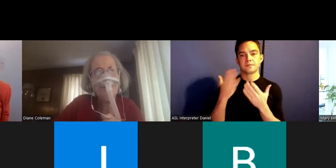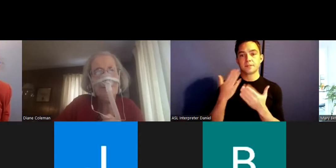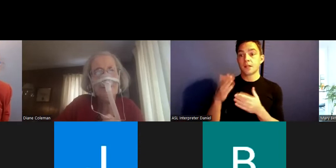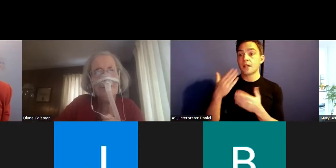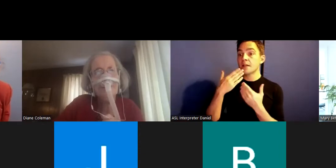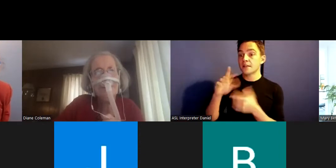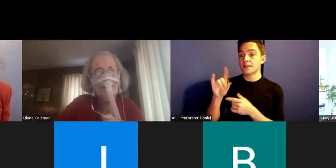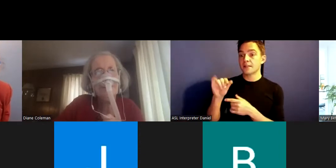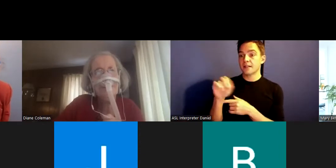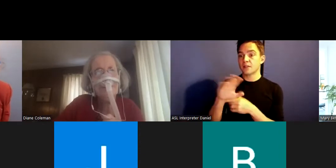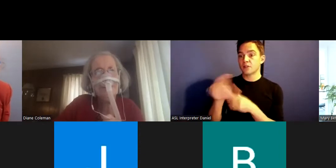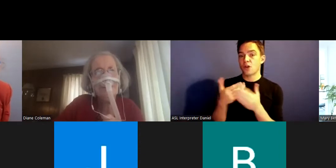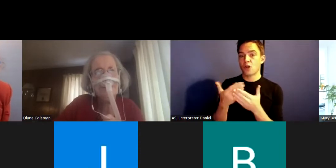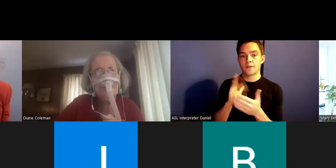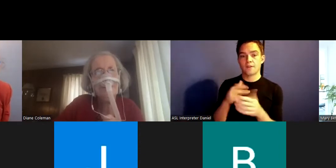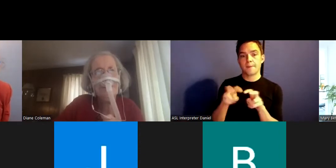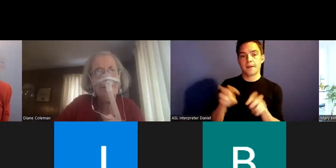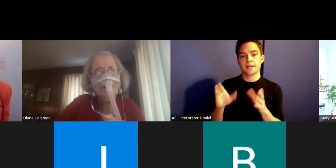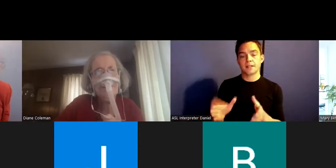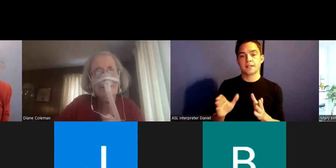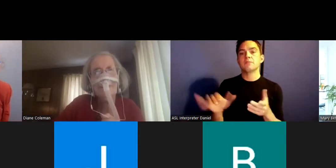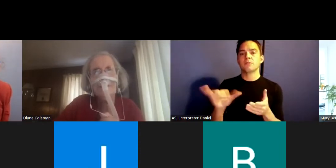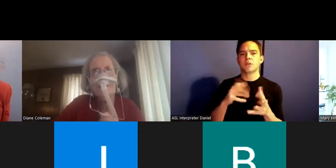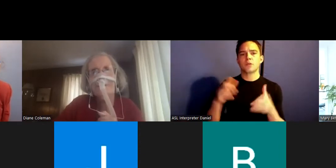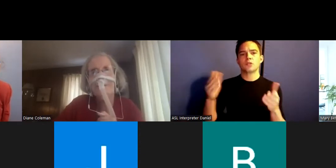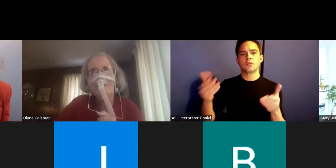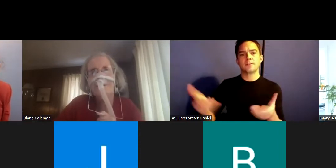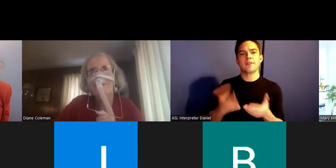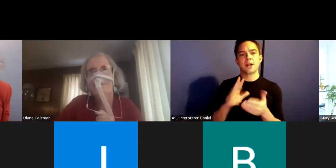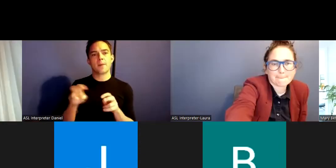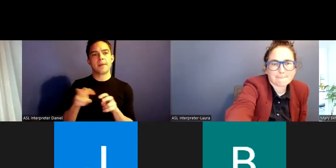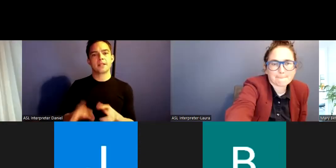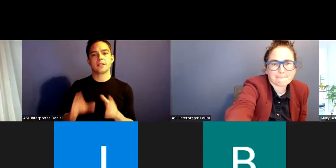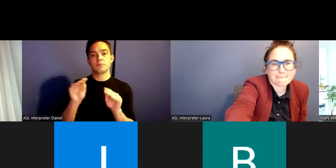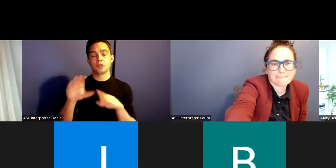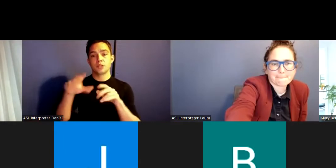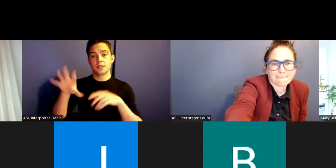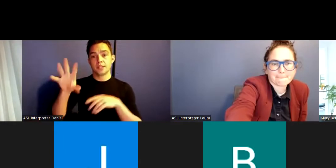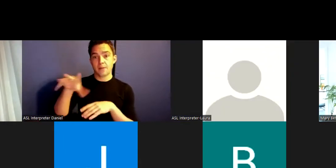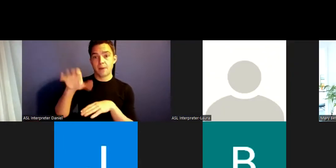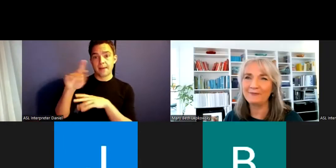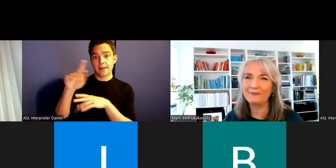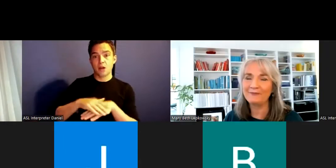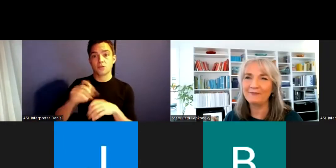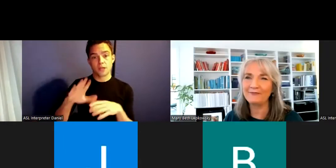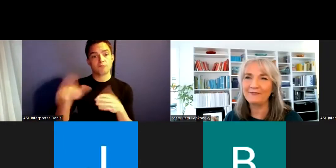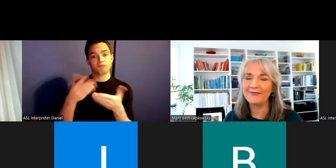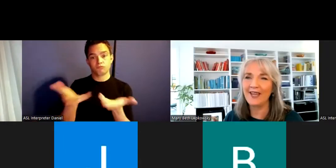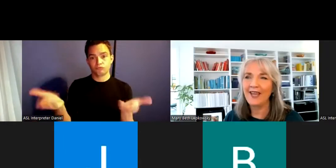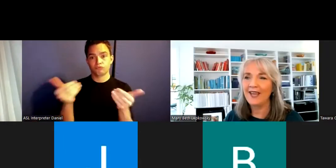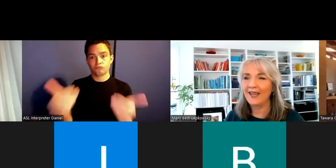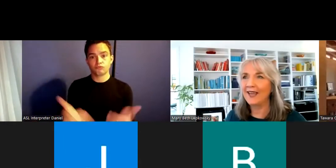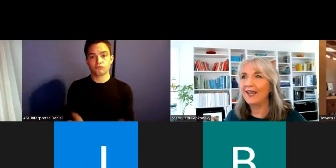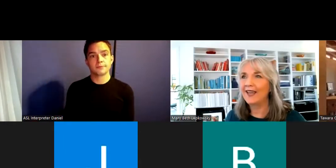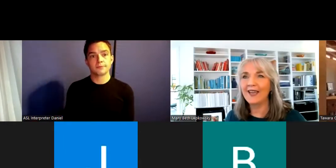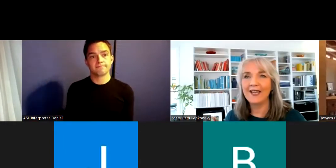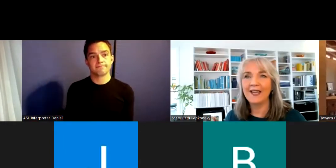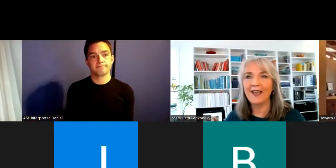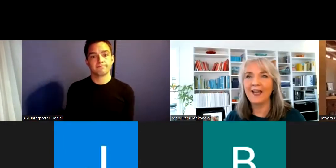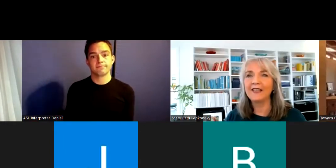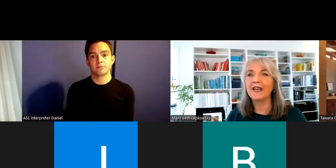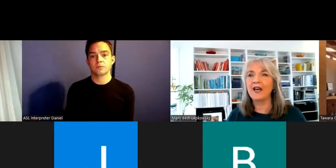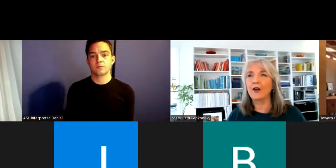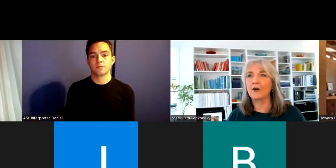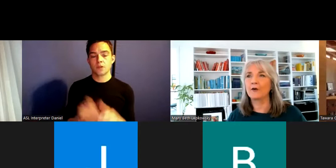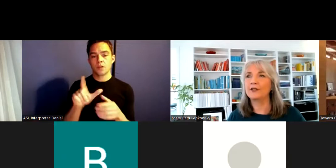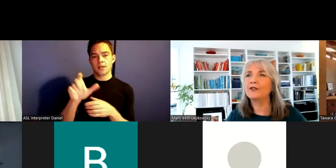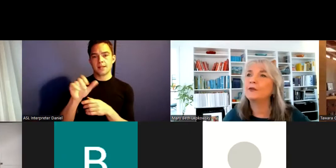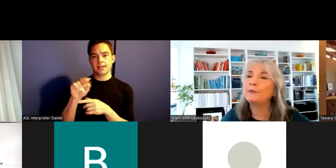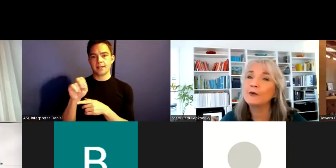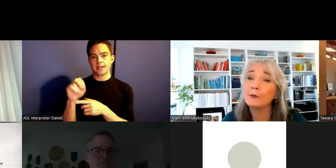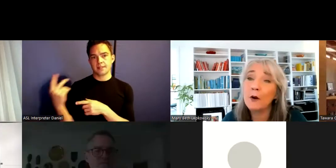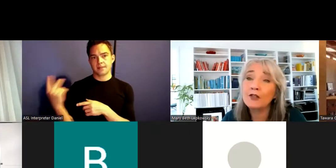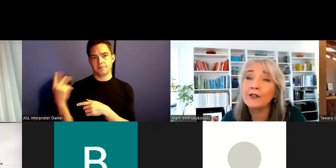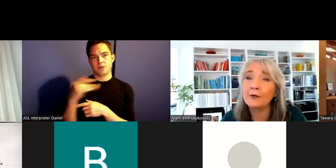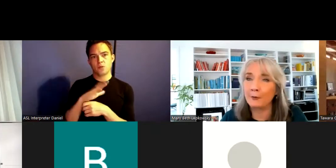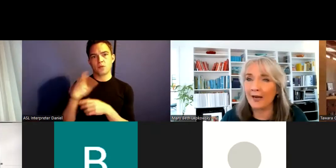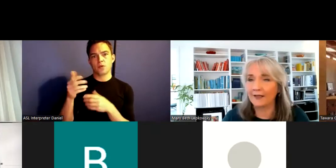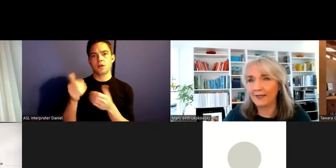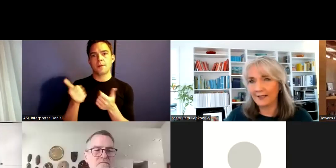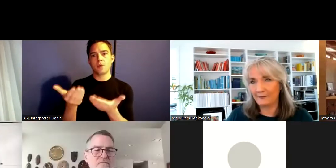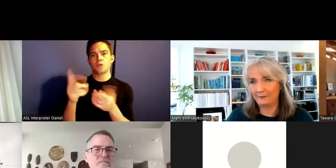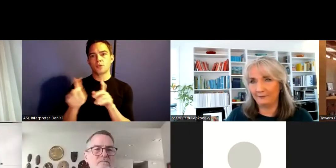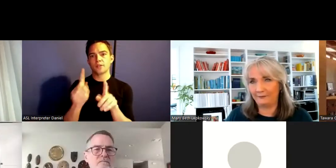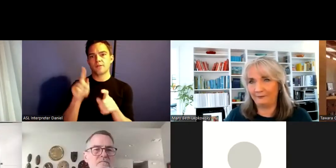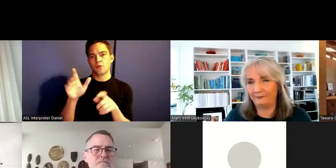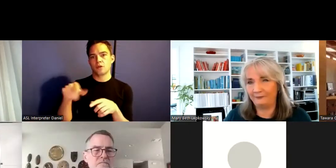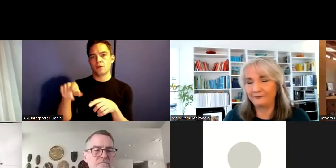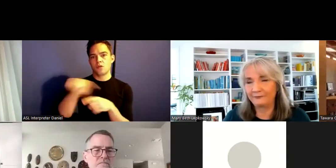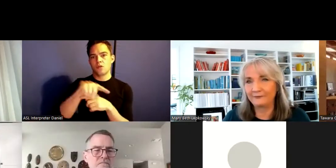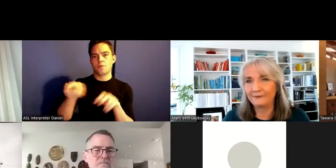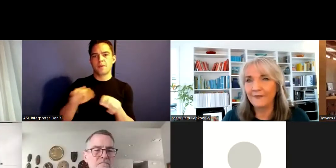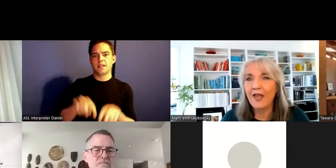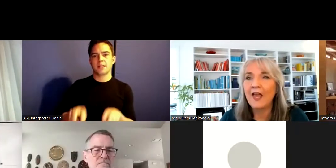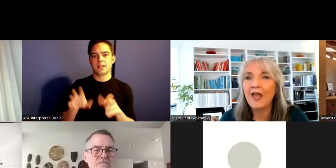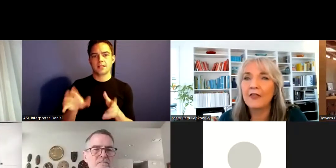Twara Goode: All right, those